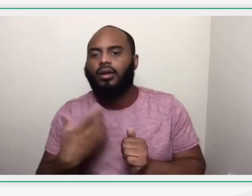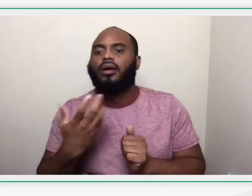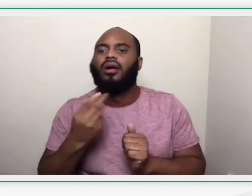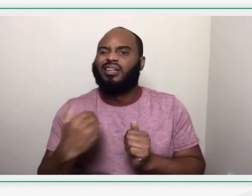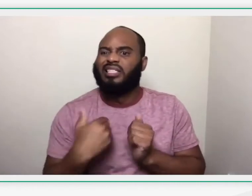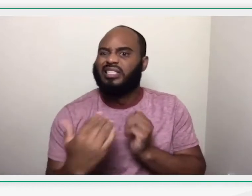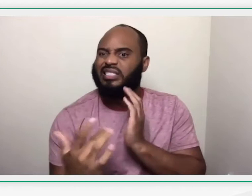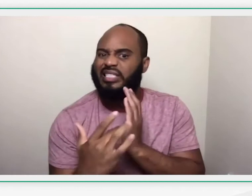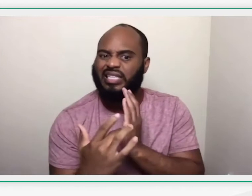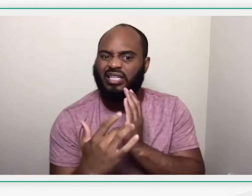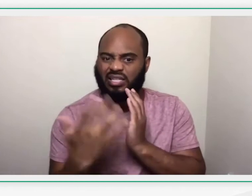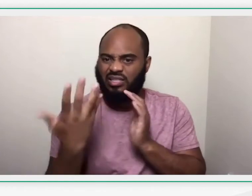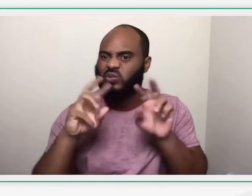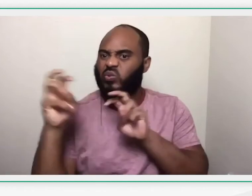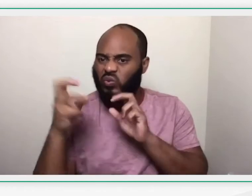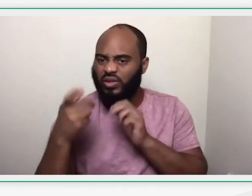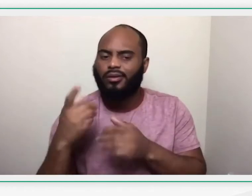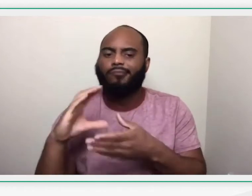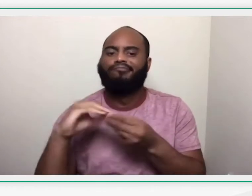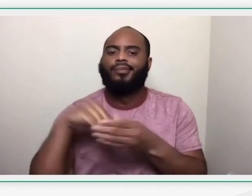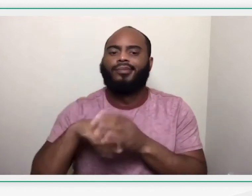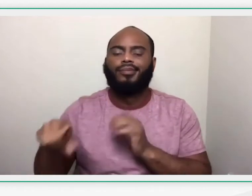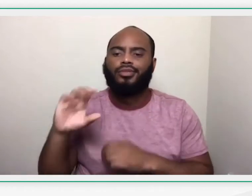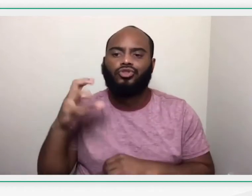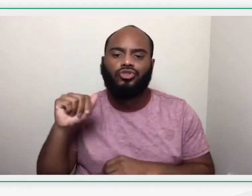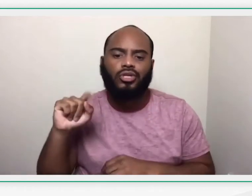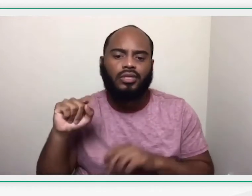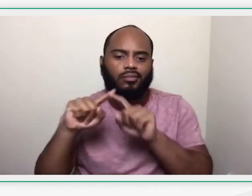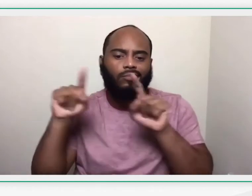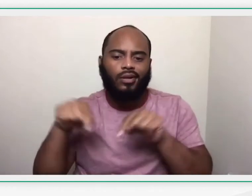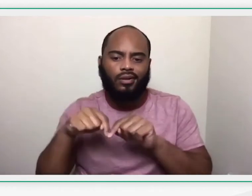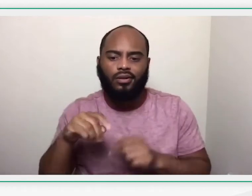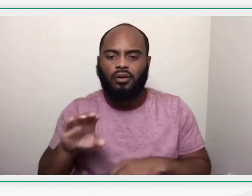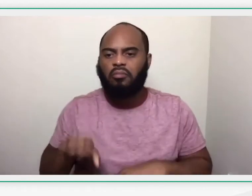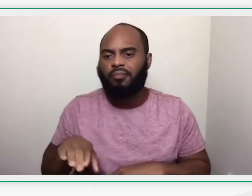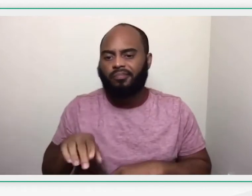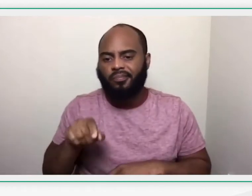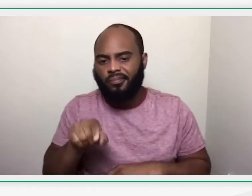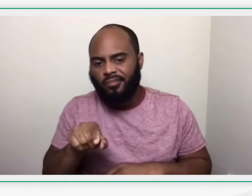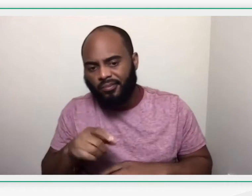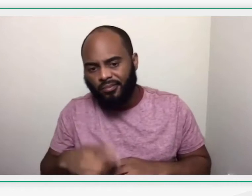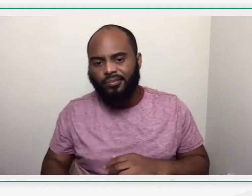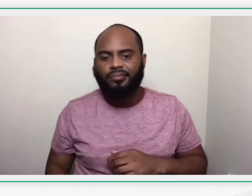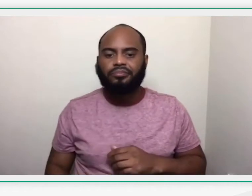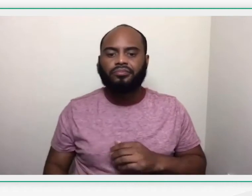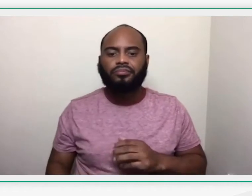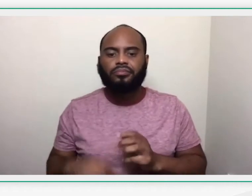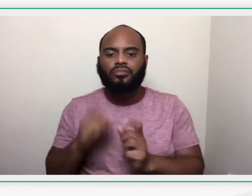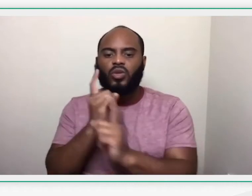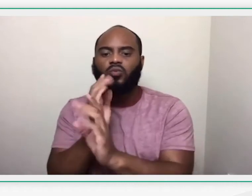not relating to the Q & A, please use the chat box. You'll see that icon, also, at the bottom of the software,